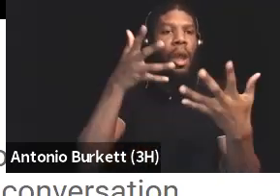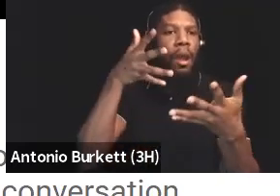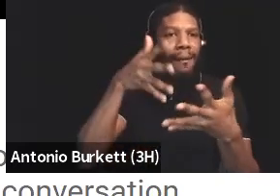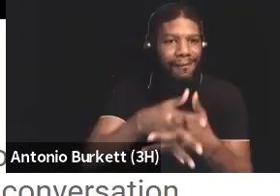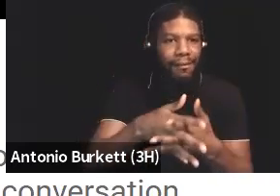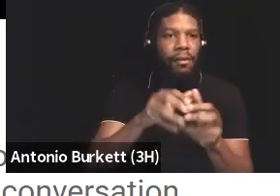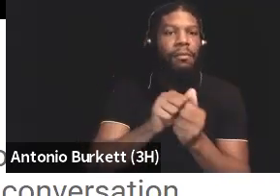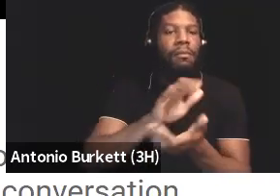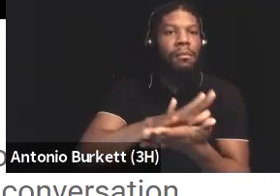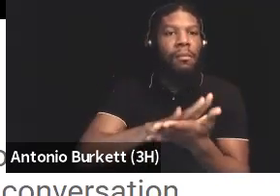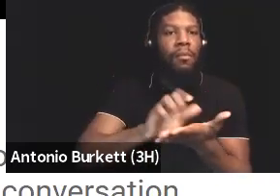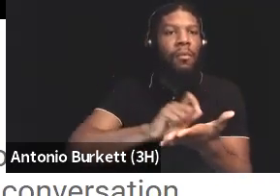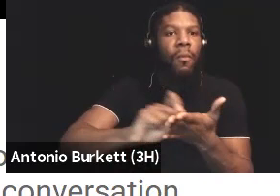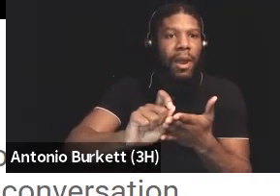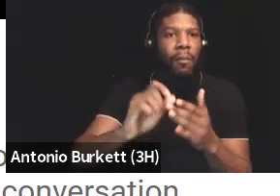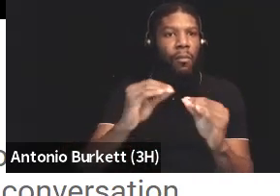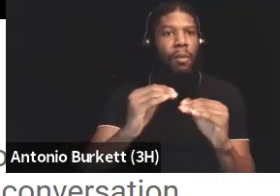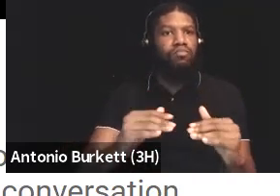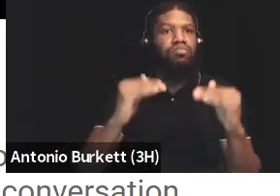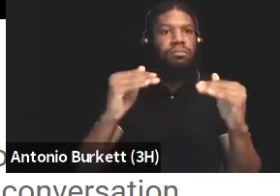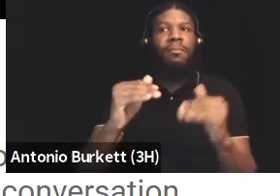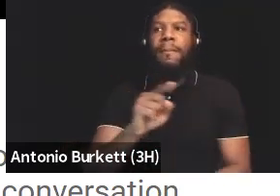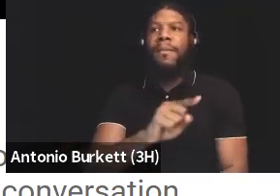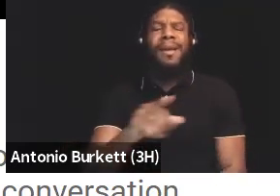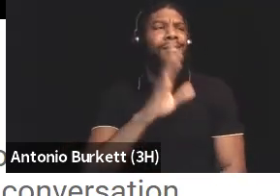like, "That's not going to work." And I was like, "Okay, so what can I do kind of outside of that?"